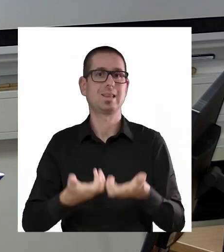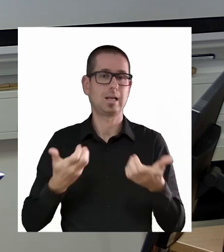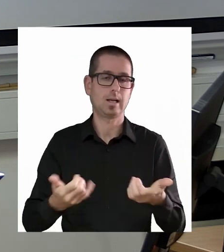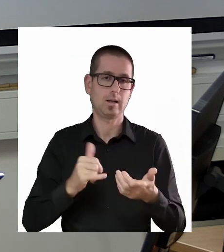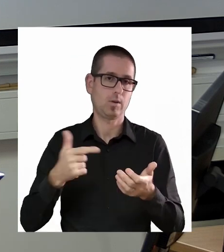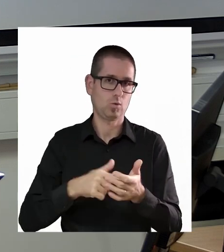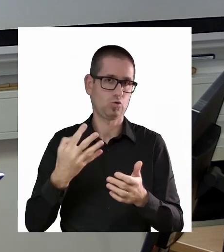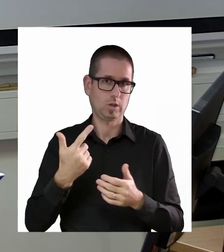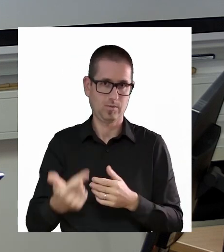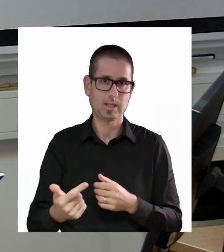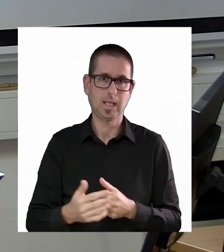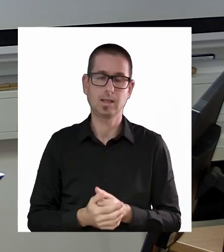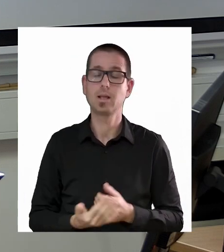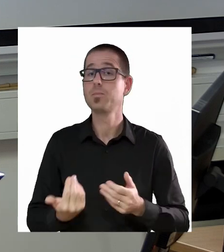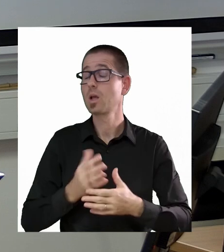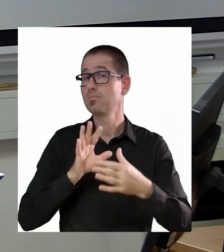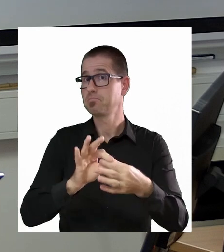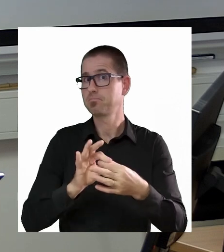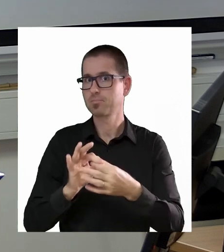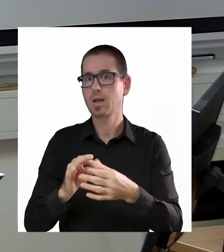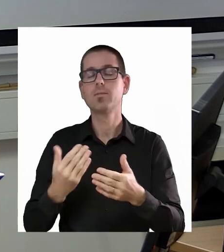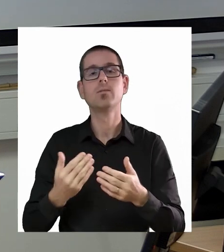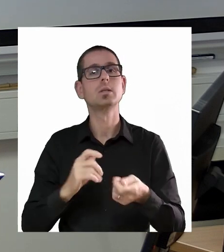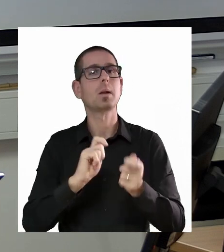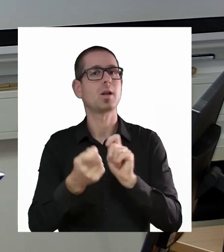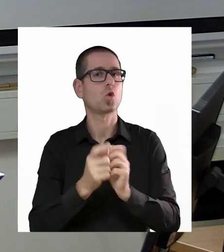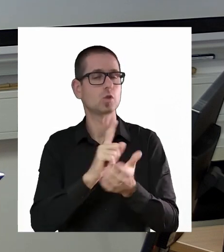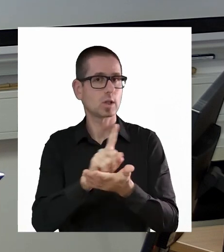Really to adapt to the changing times and